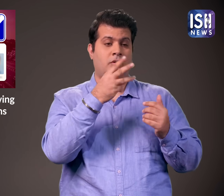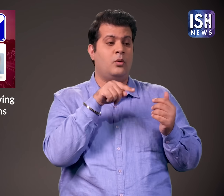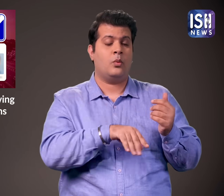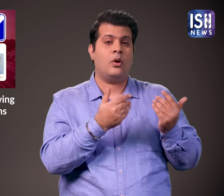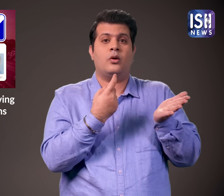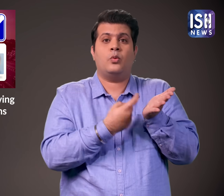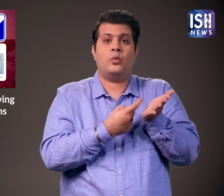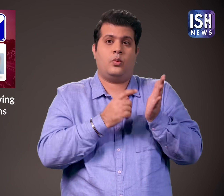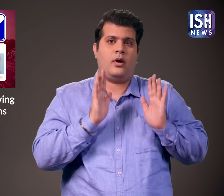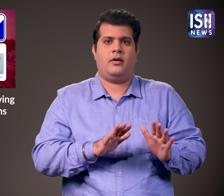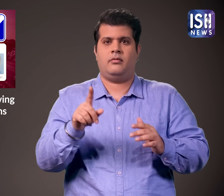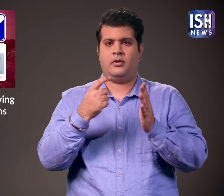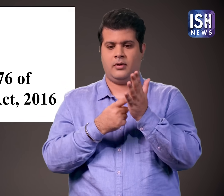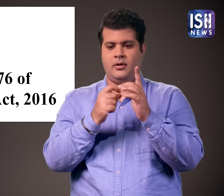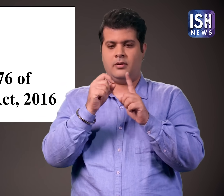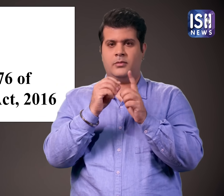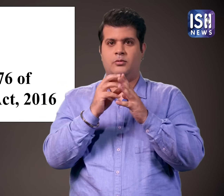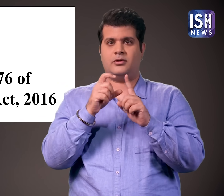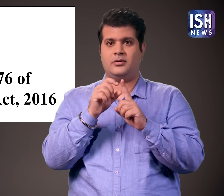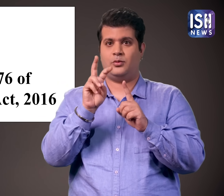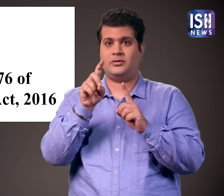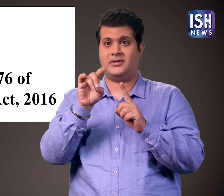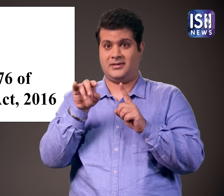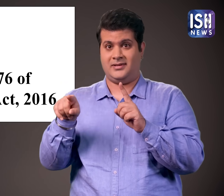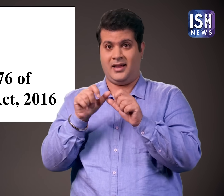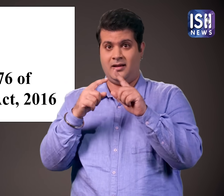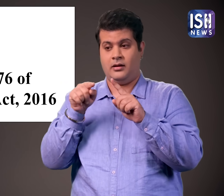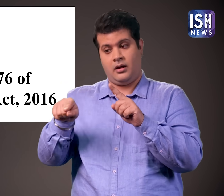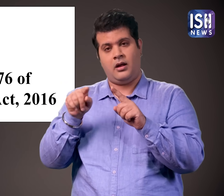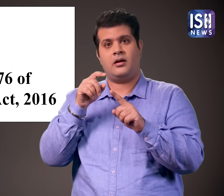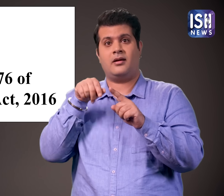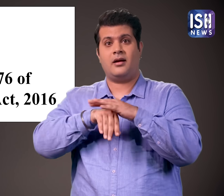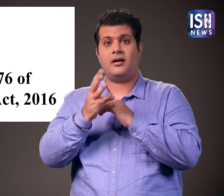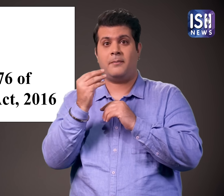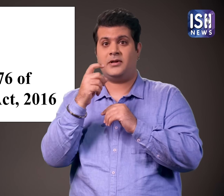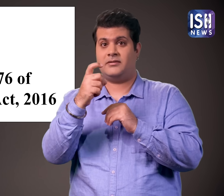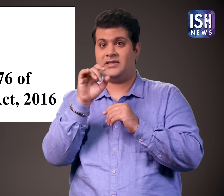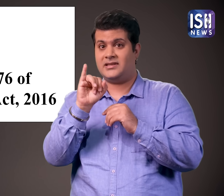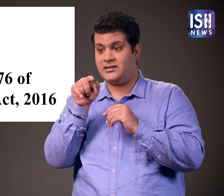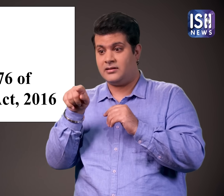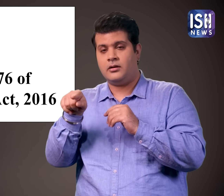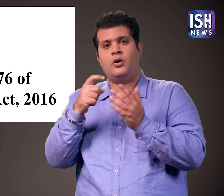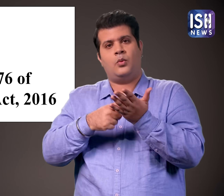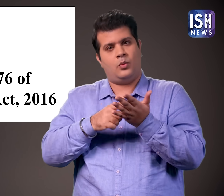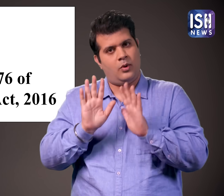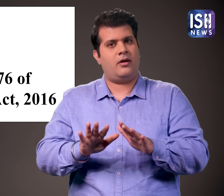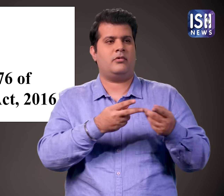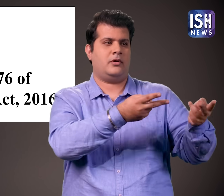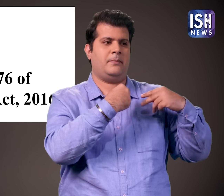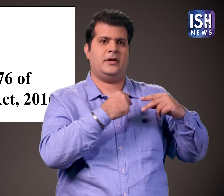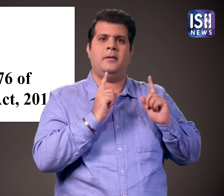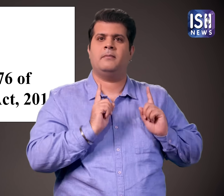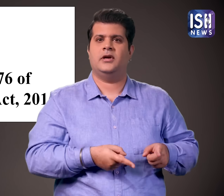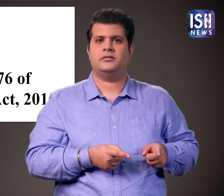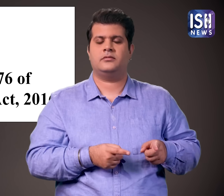as required under Section 76 of the RPwD Act, 2016.